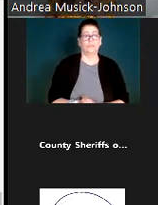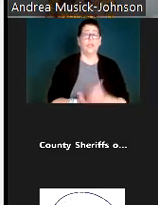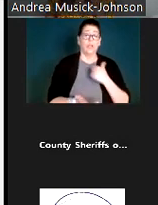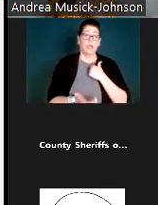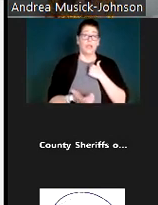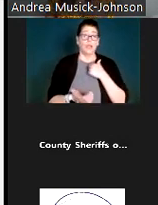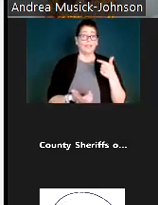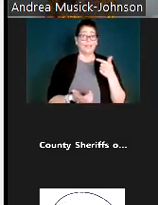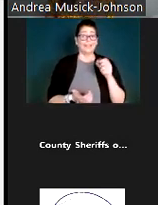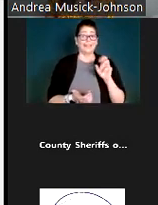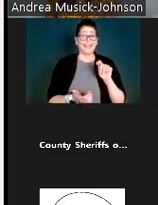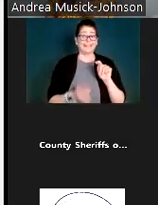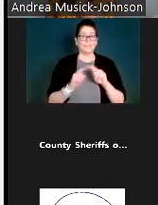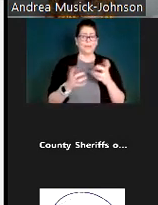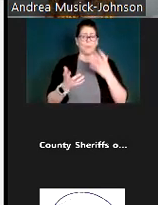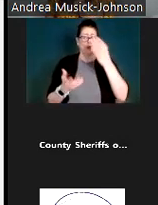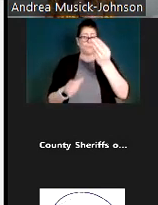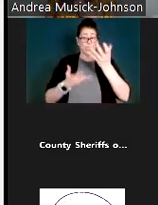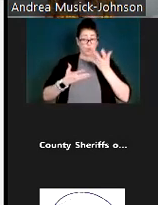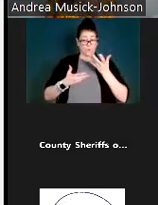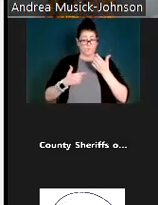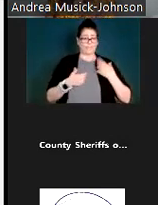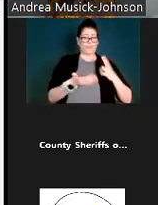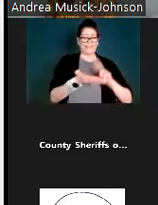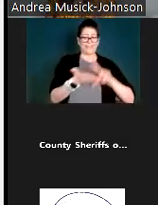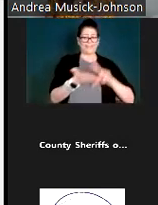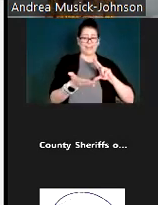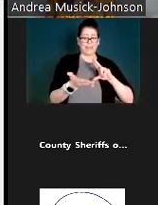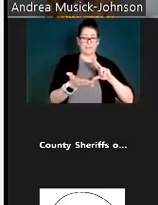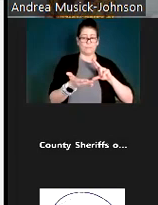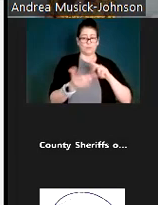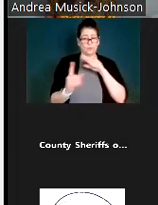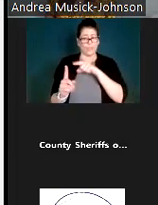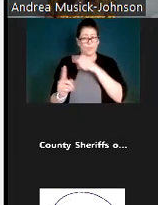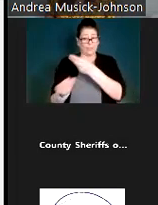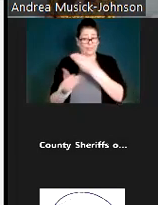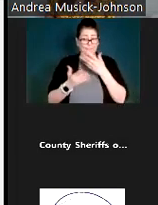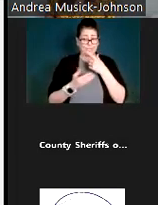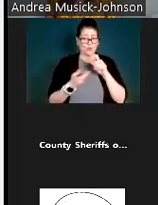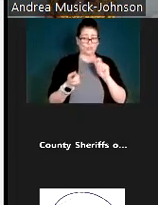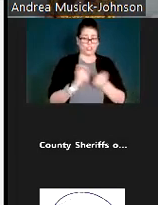I can sign up to be notified. About this offender and I apologize for